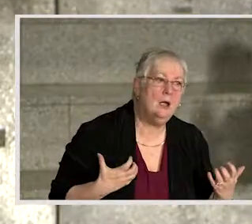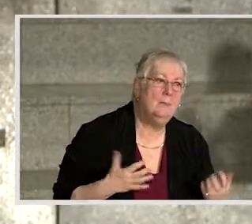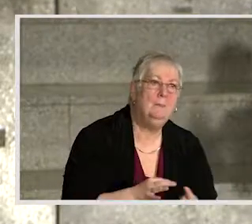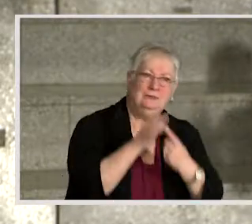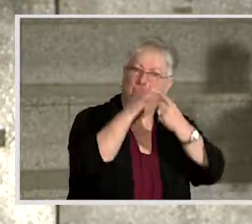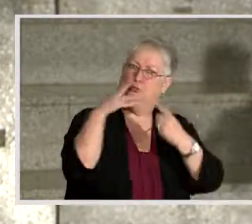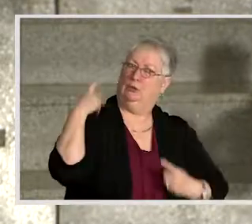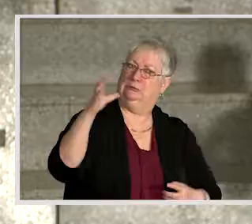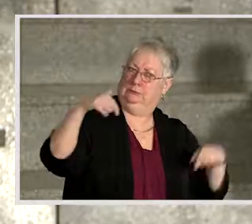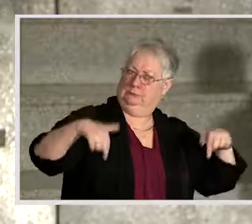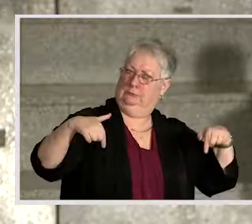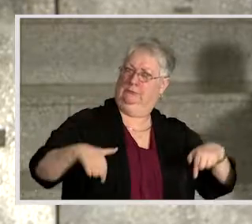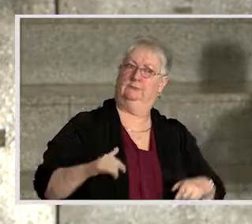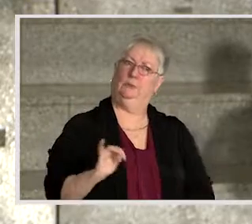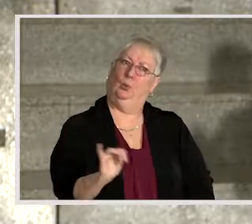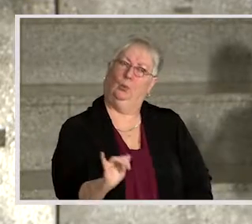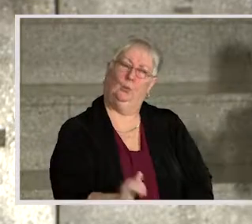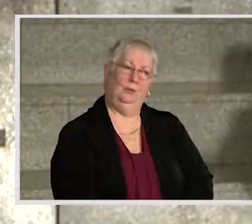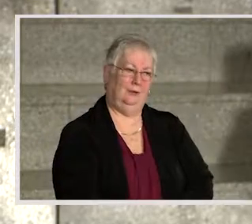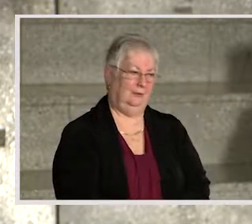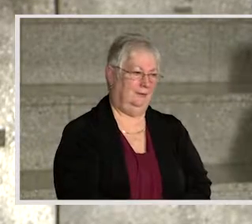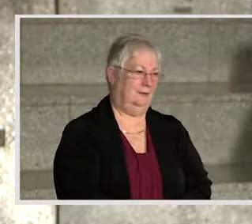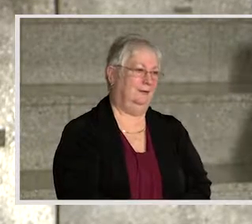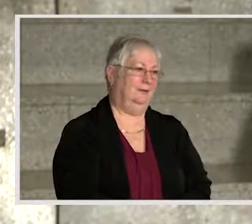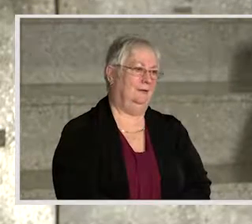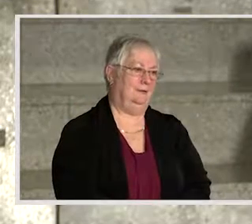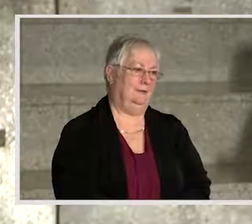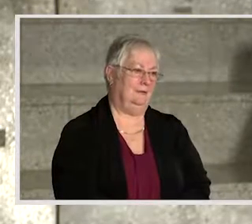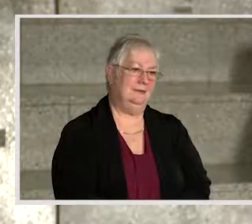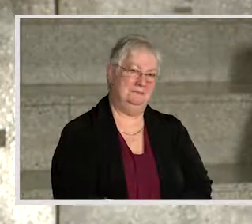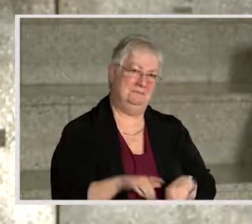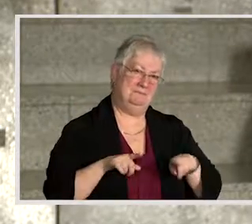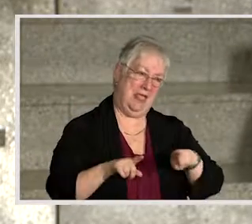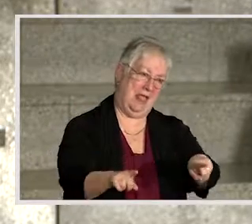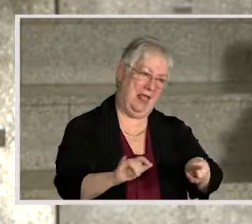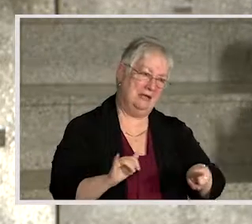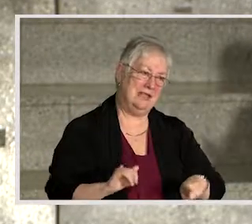BUT YOUR EXPENSES WEREN'T NECESSARILY REDUCED.